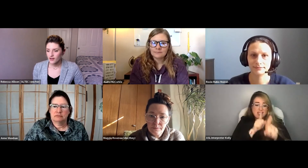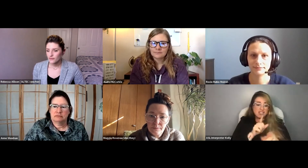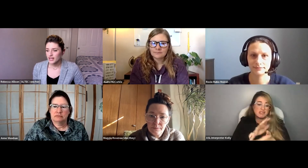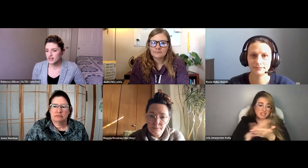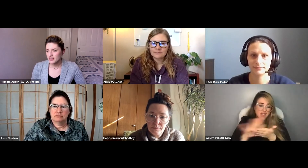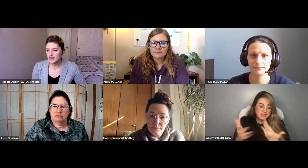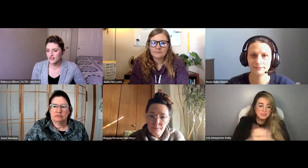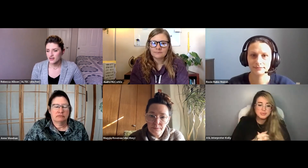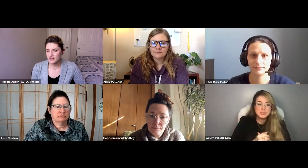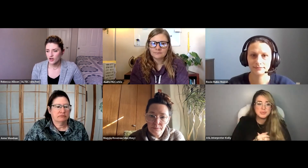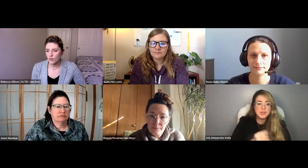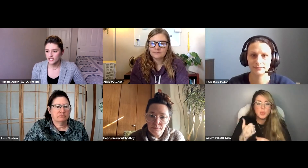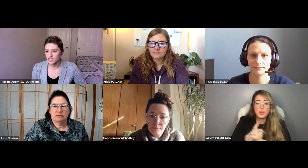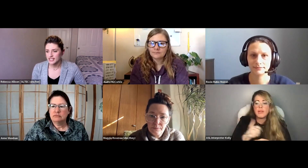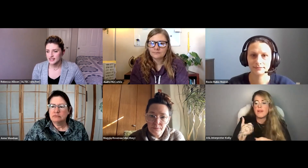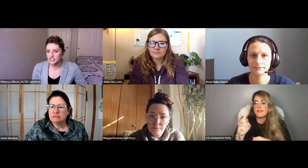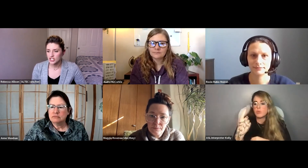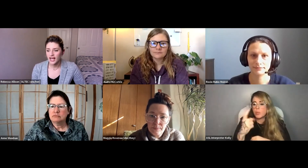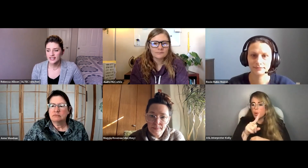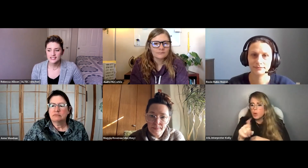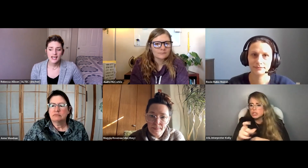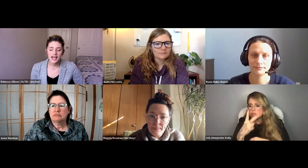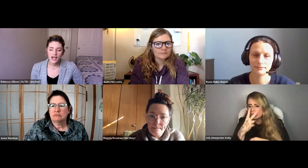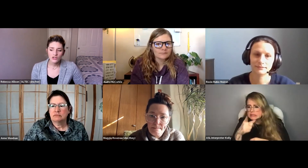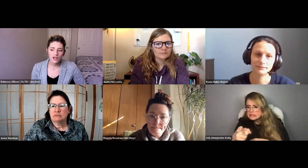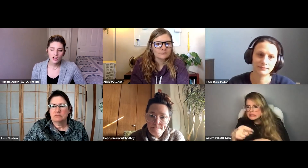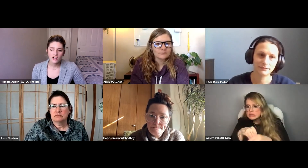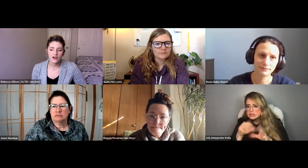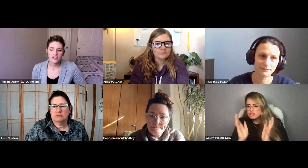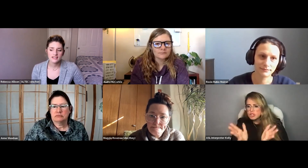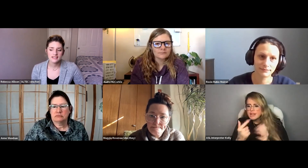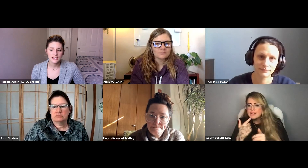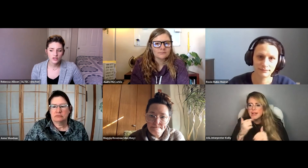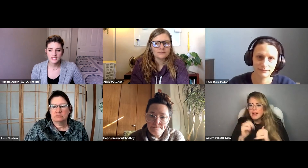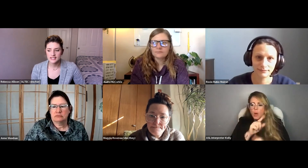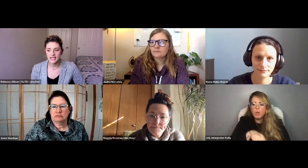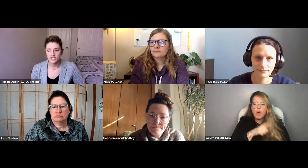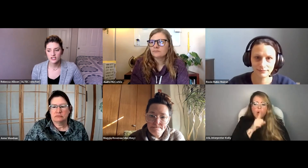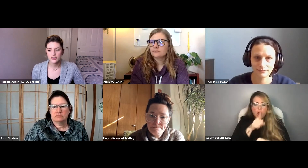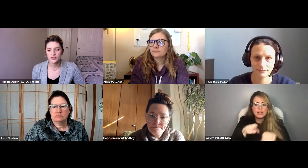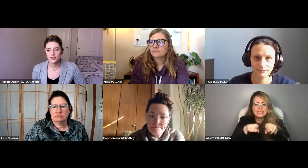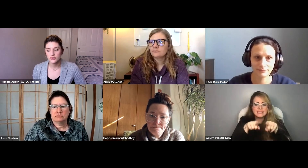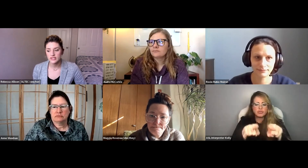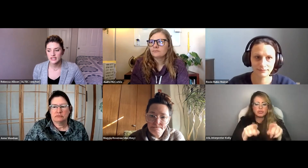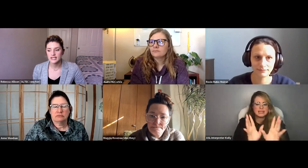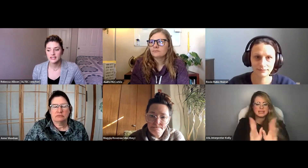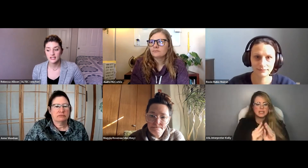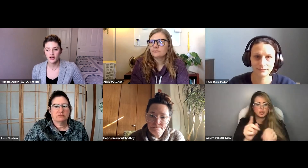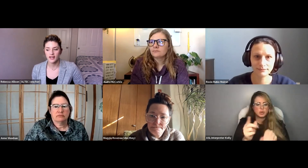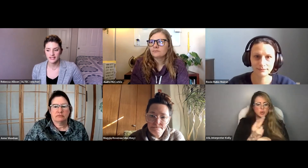We have another question in the chat. "How long are the synchronous sessions you're using Nearpod in?"